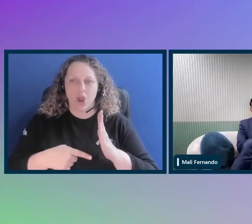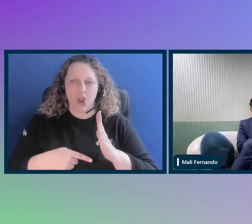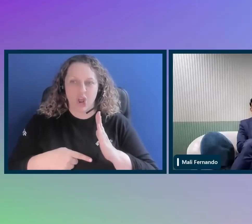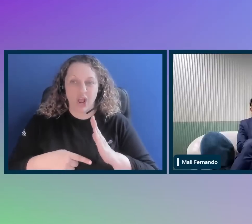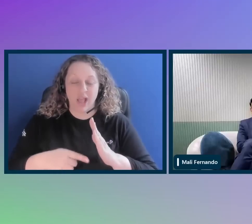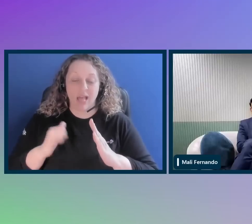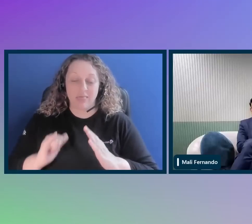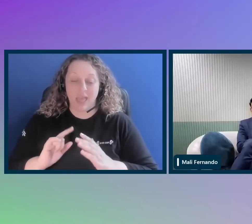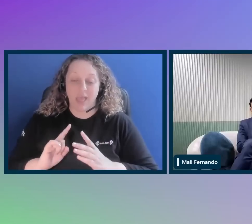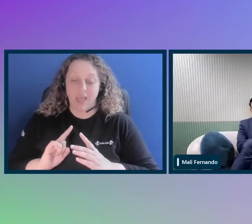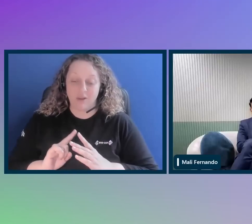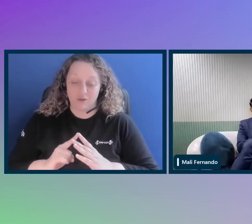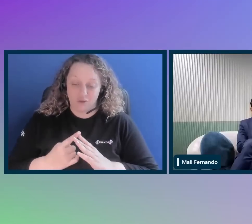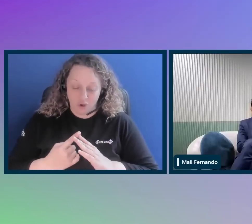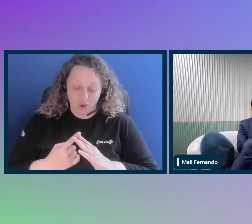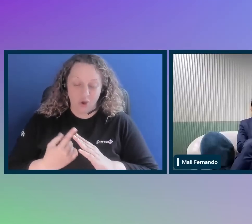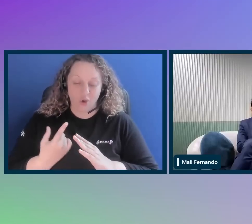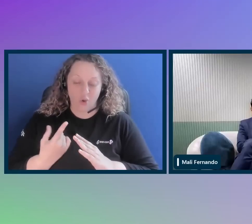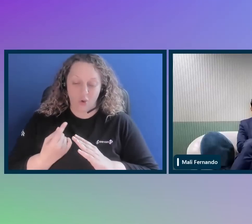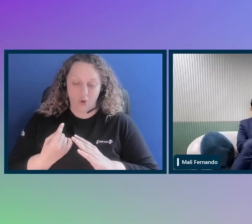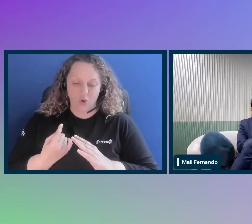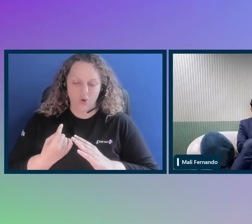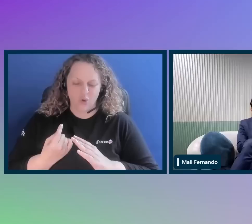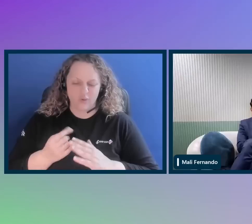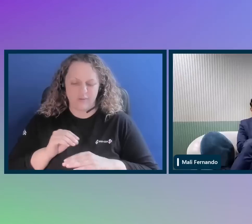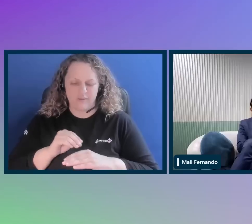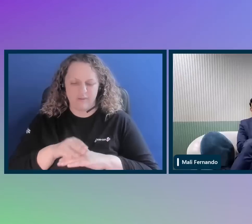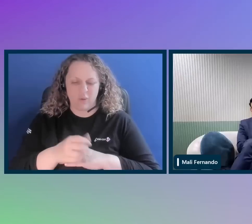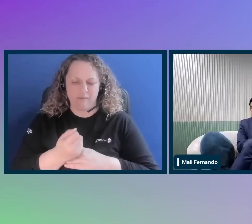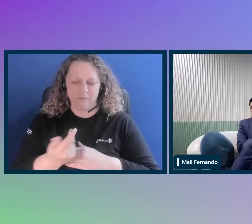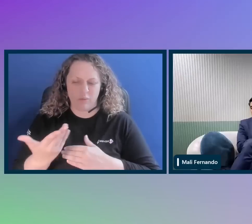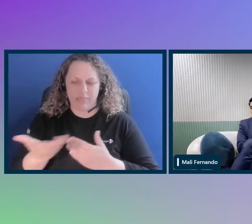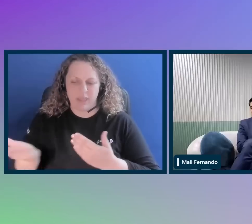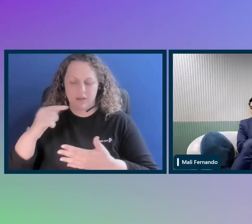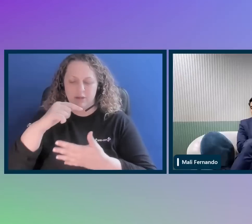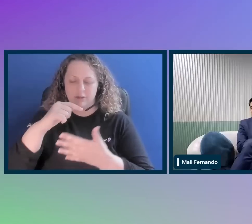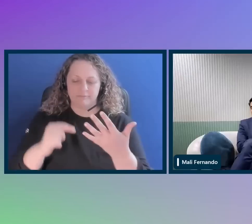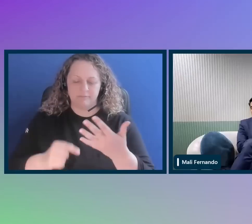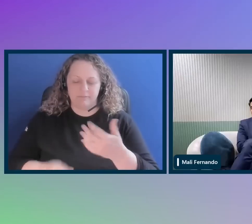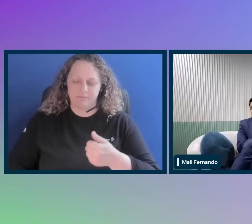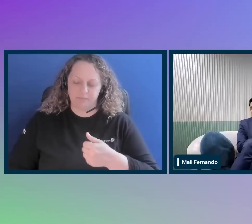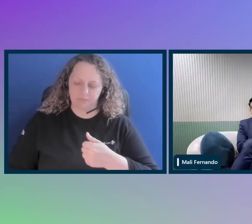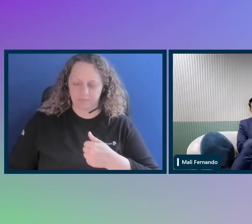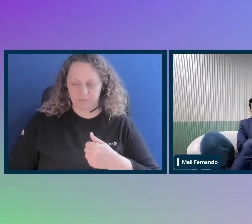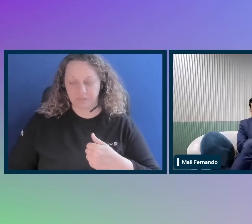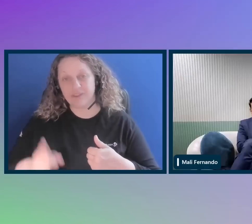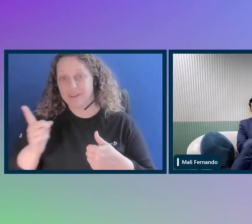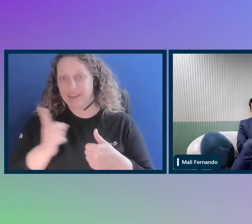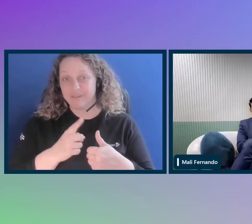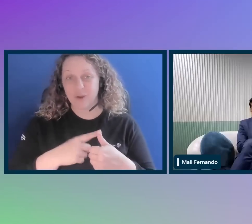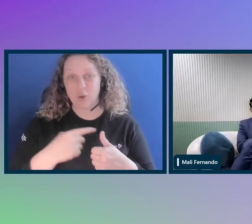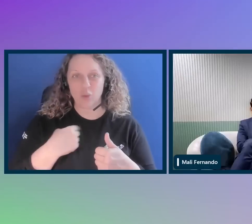it's translated into a couple of things. Firstly, we talk about, and of course, as you can expect,